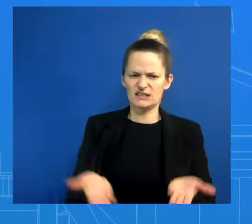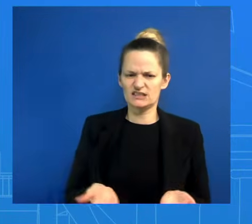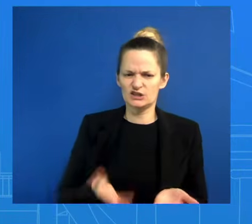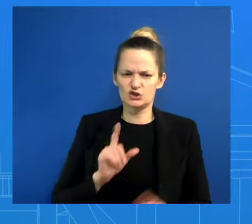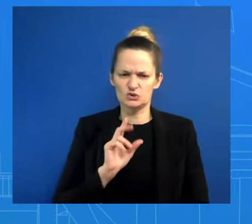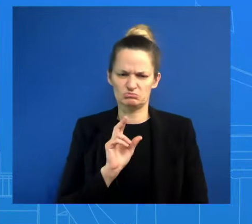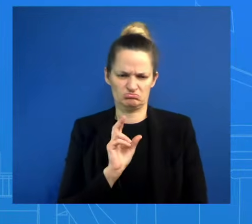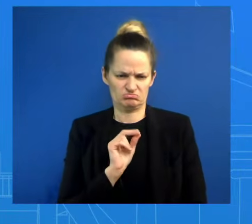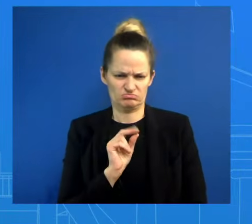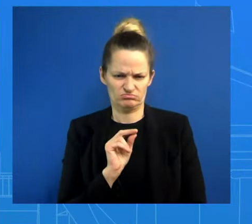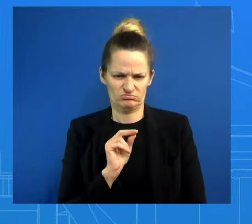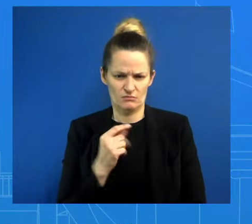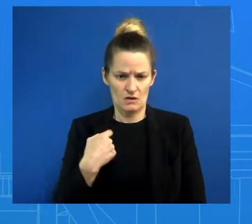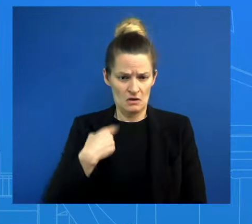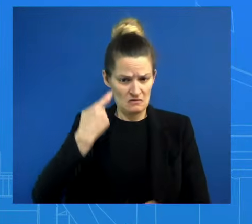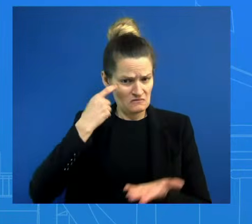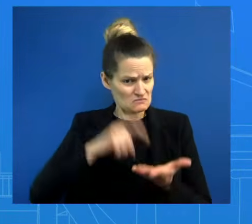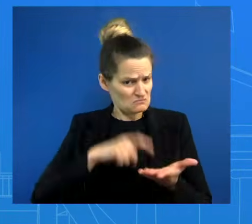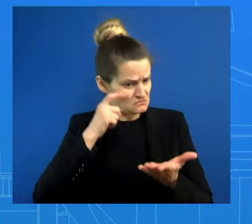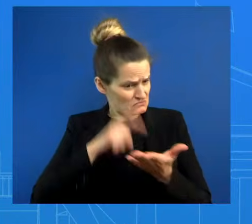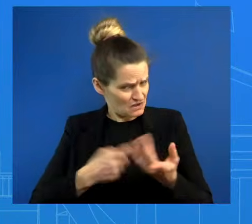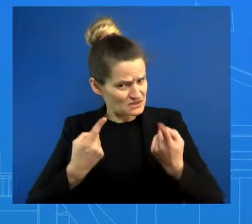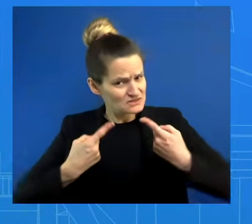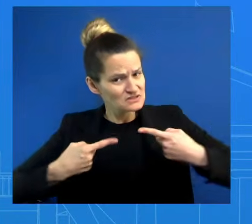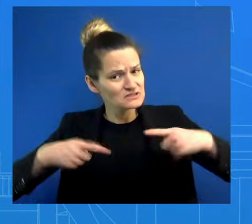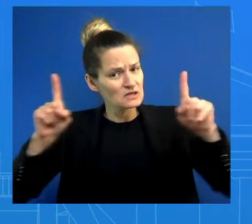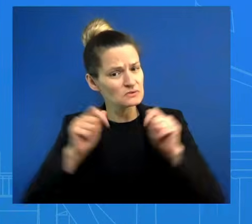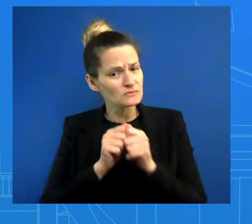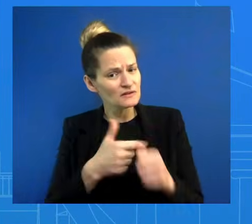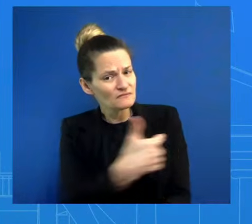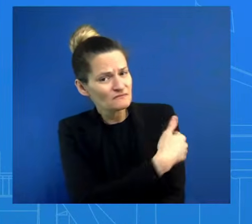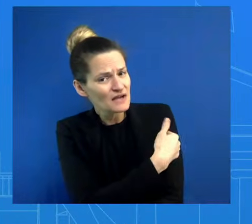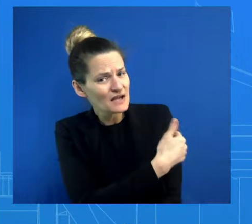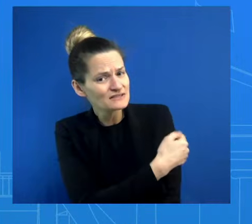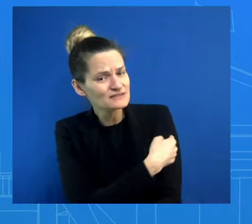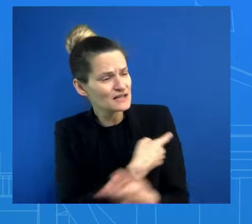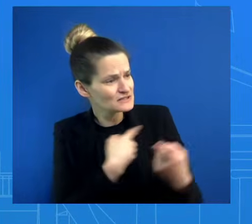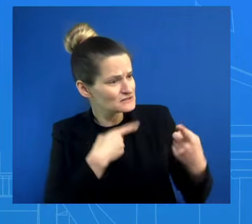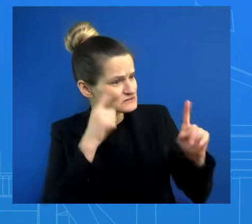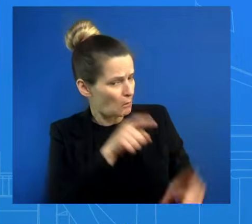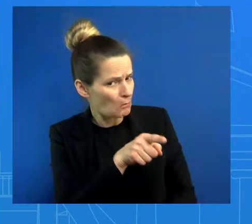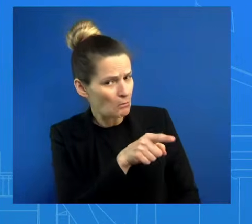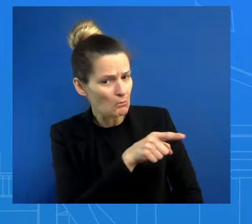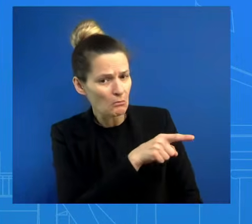and also just more broadly in the administration -- and making testing and treatment easily accessible.